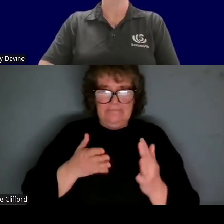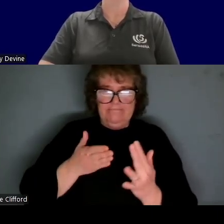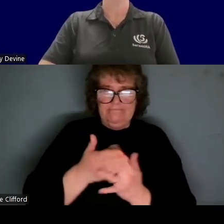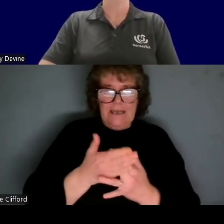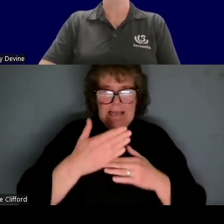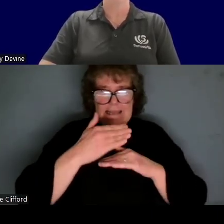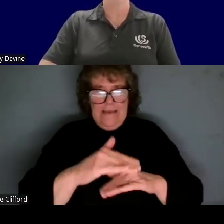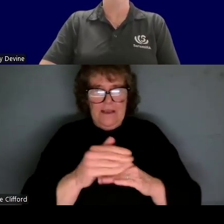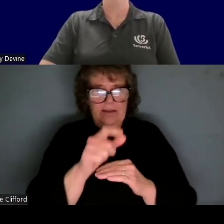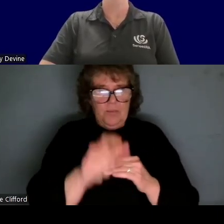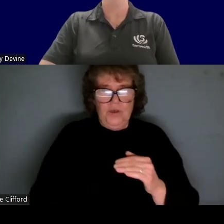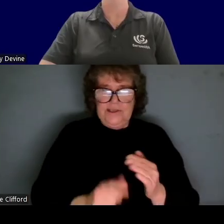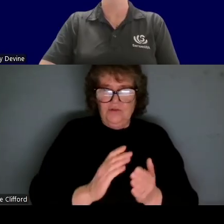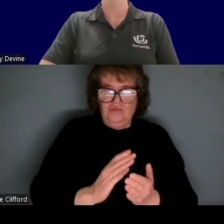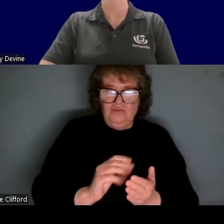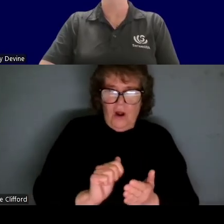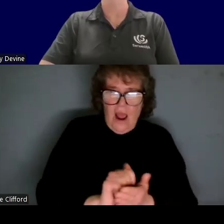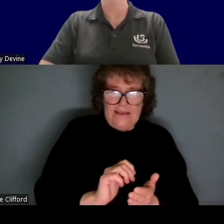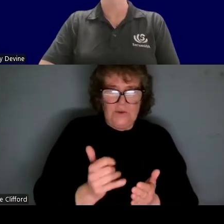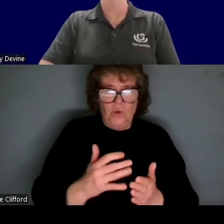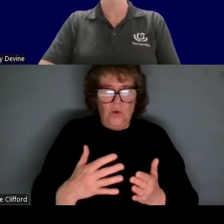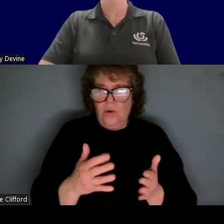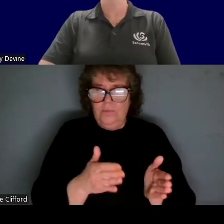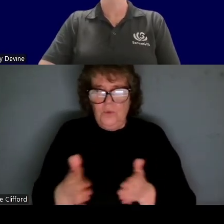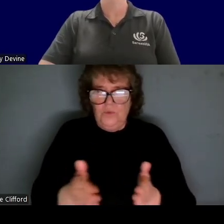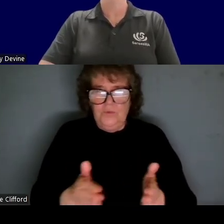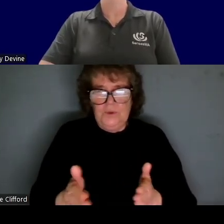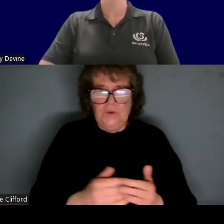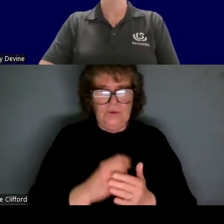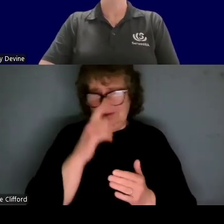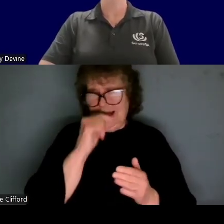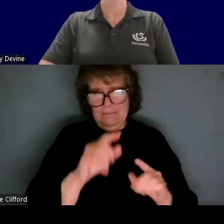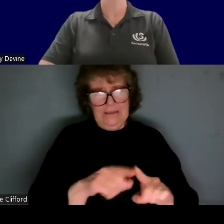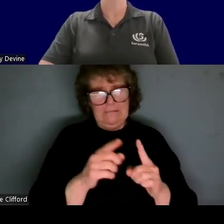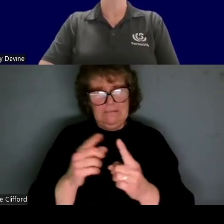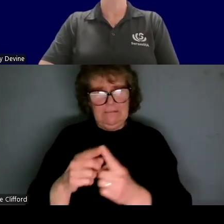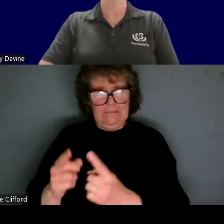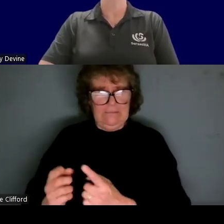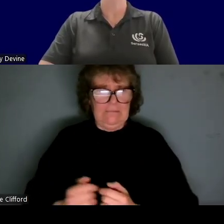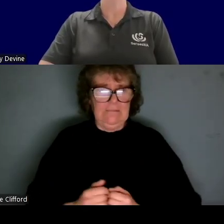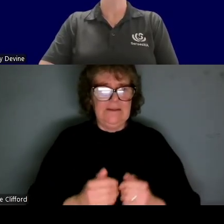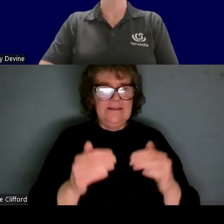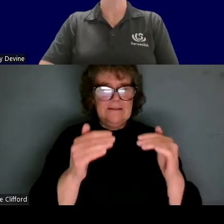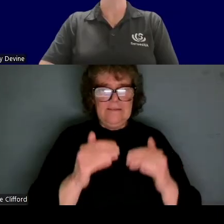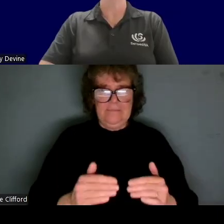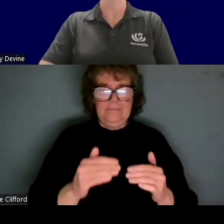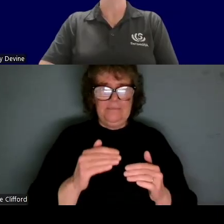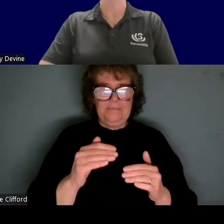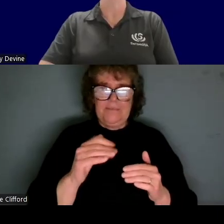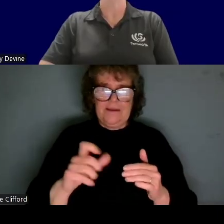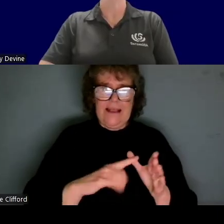movement. They can come in many, many forms. Capable environments, these are environments and